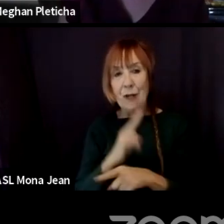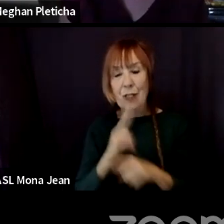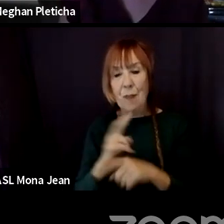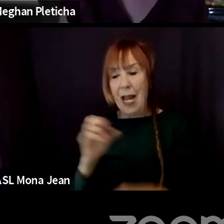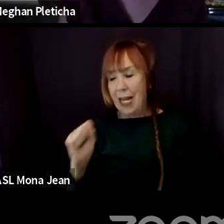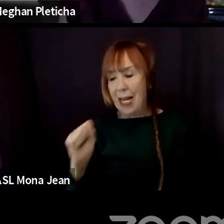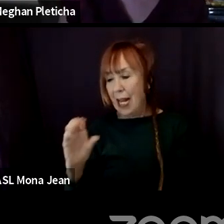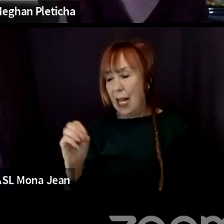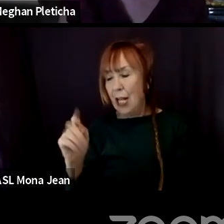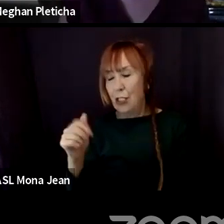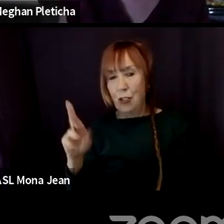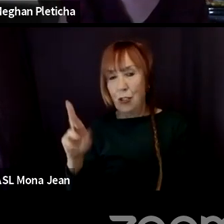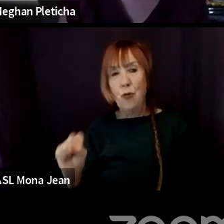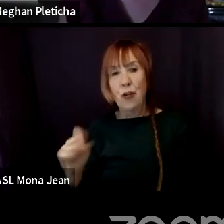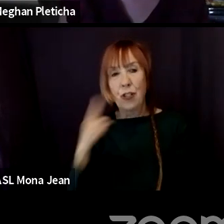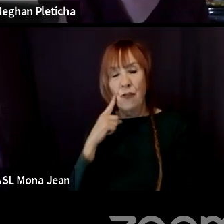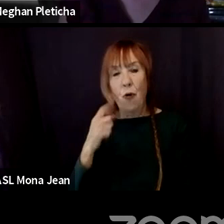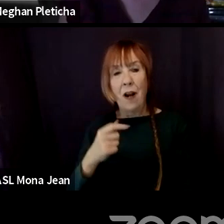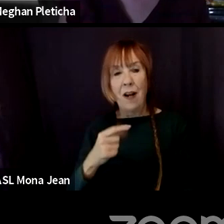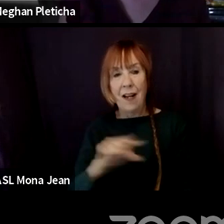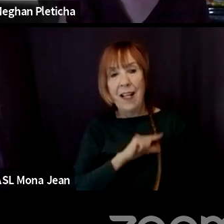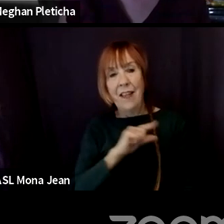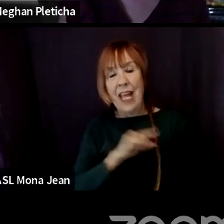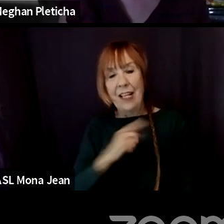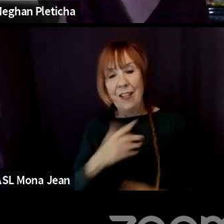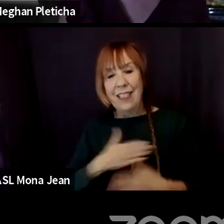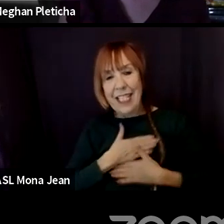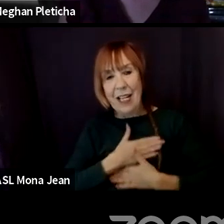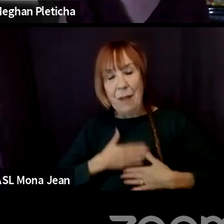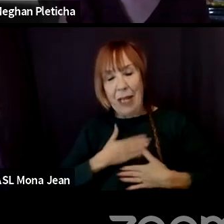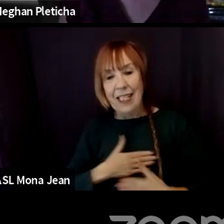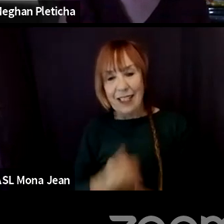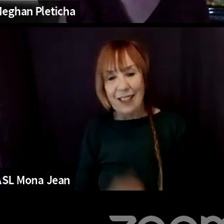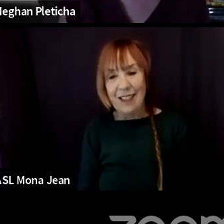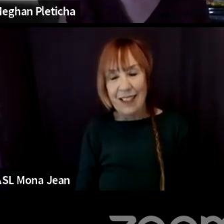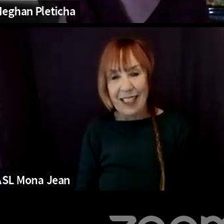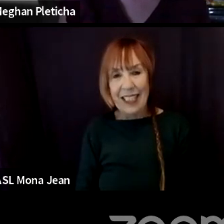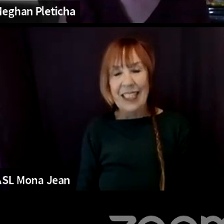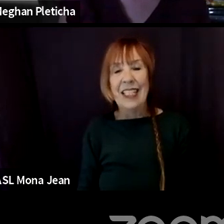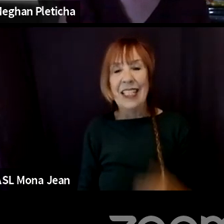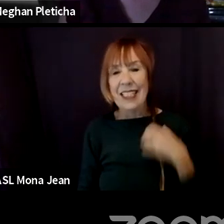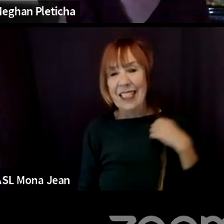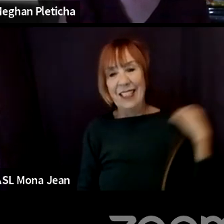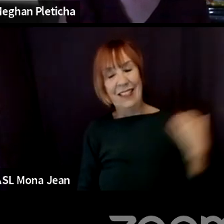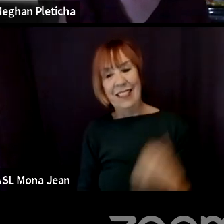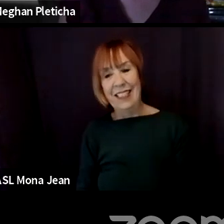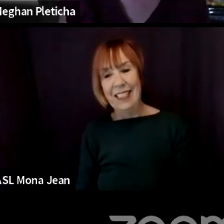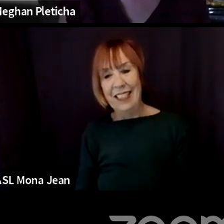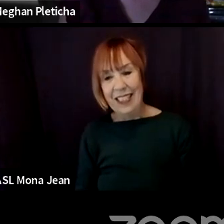And on the side you've got, you've got a moment to be Huggy Bea too. Oh, yeah, I don't know if you see it.